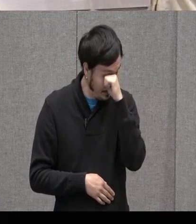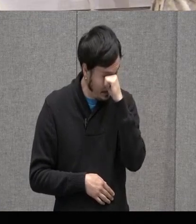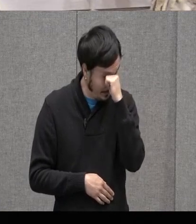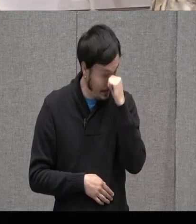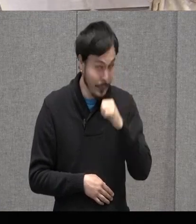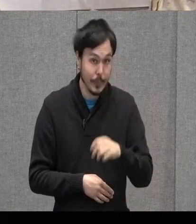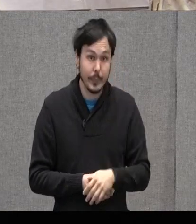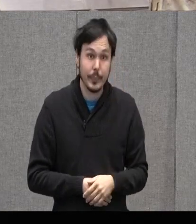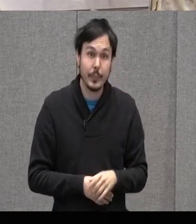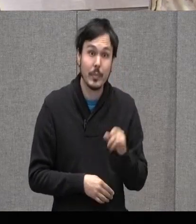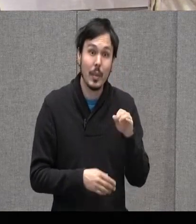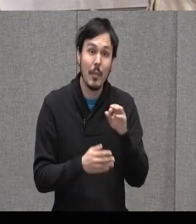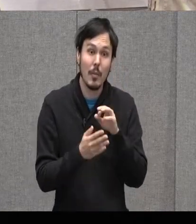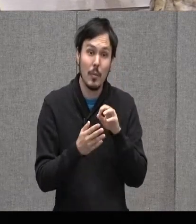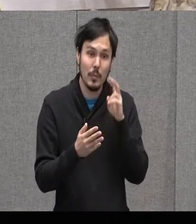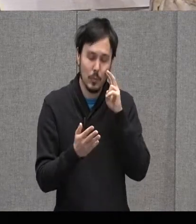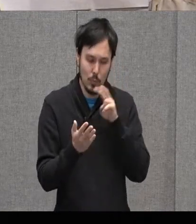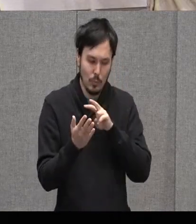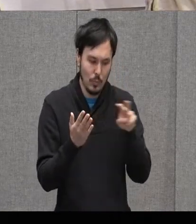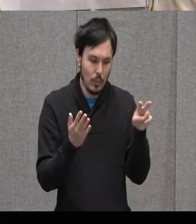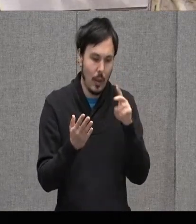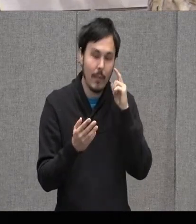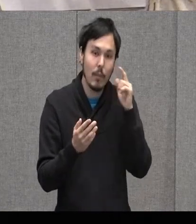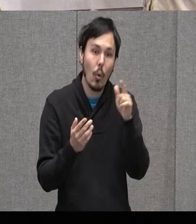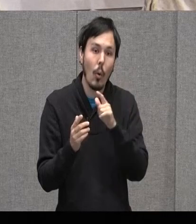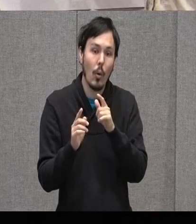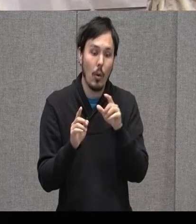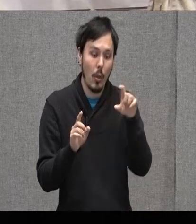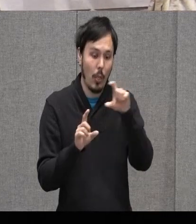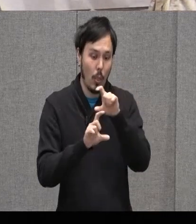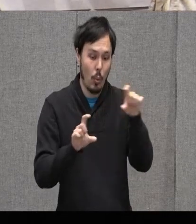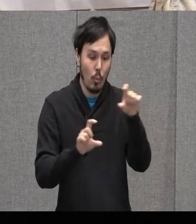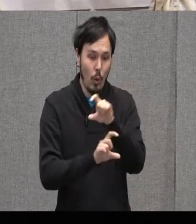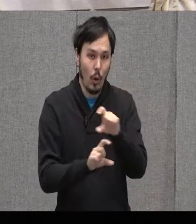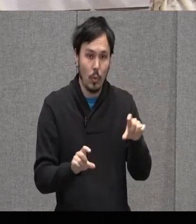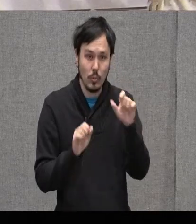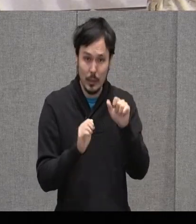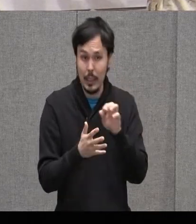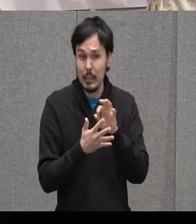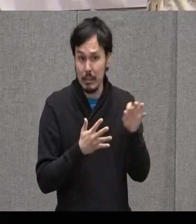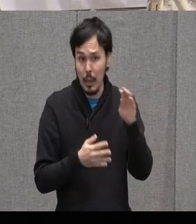And then we go by ones to get these or we could count by 10s going this way, too I guess.